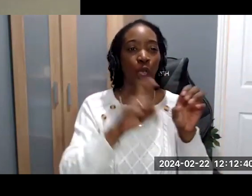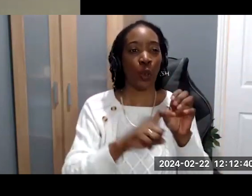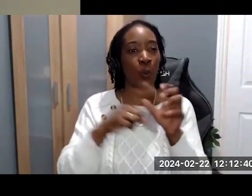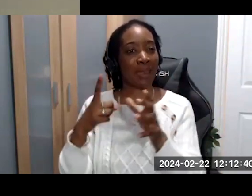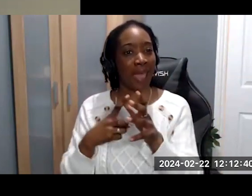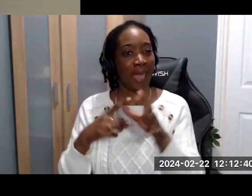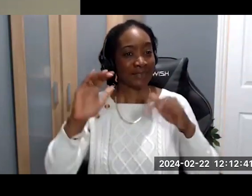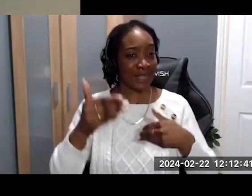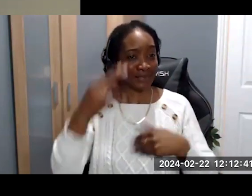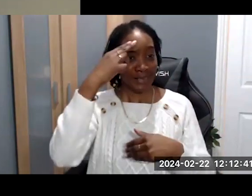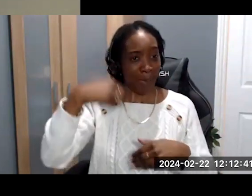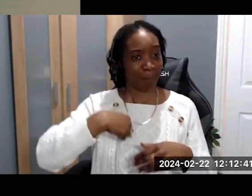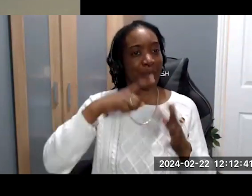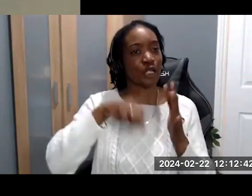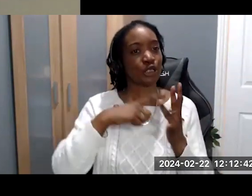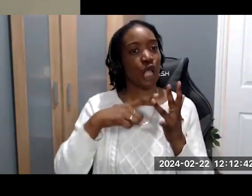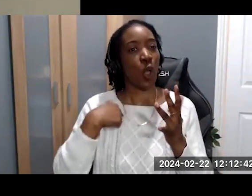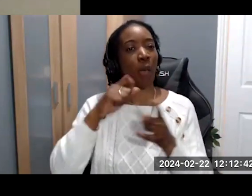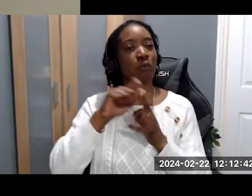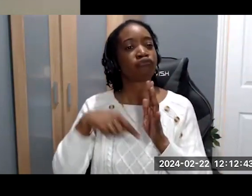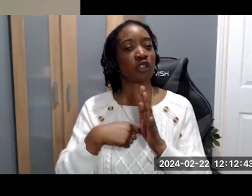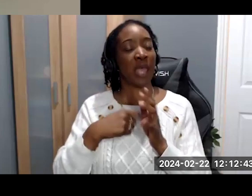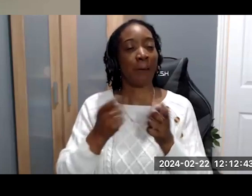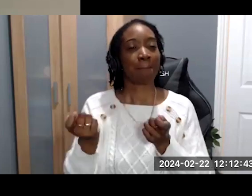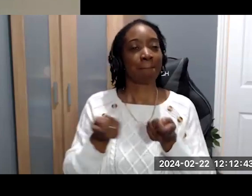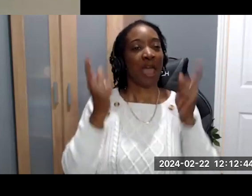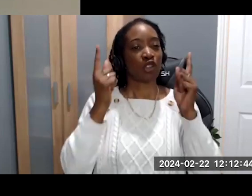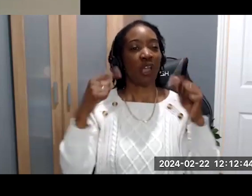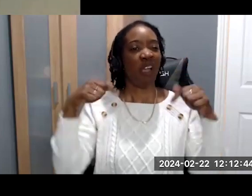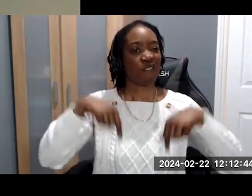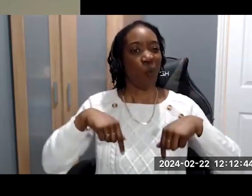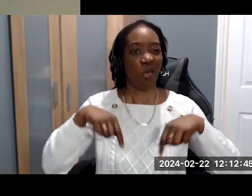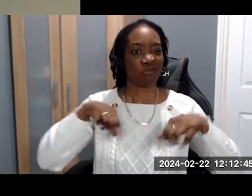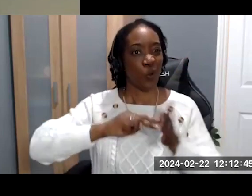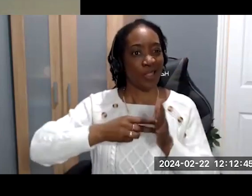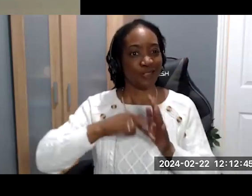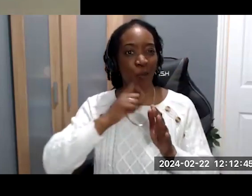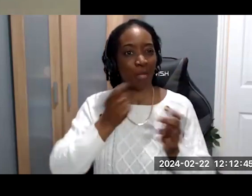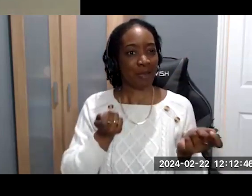I'm the project manager for Open Dialogo I'll be chairing today's webinar I'm a